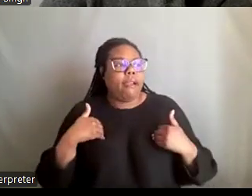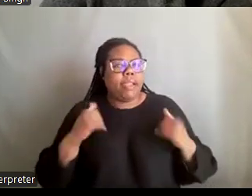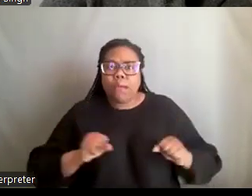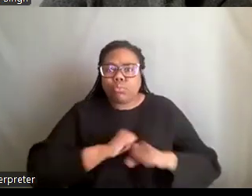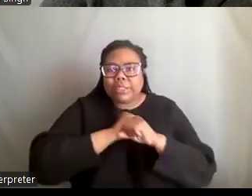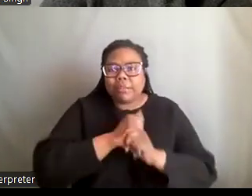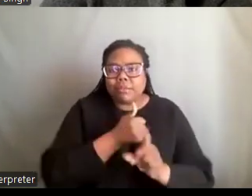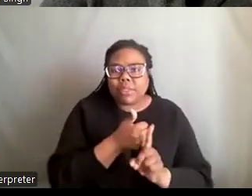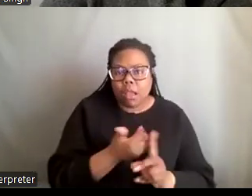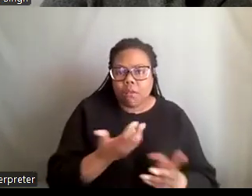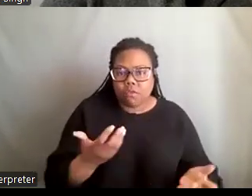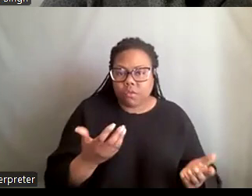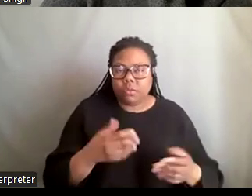, have a